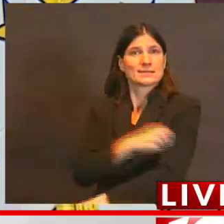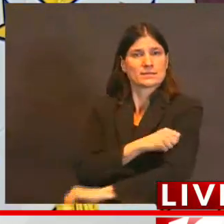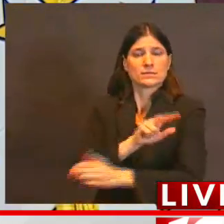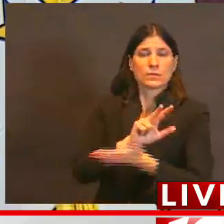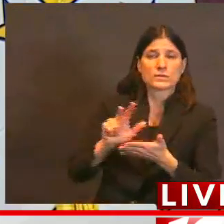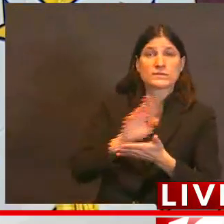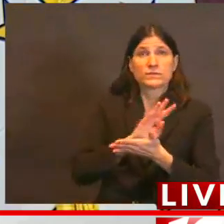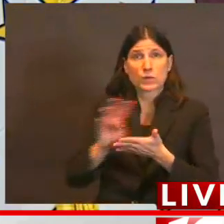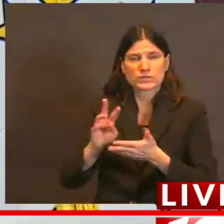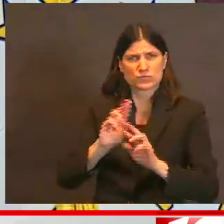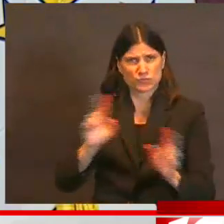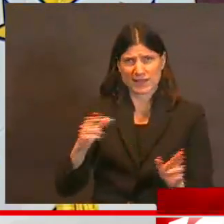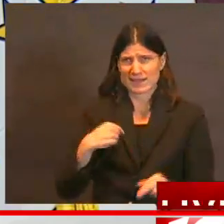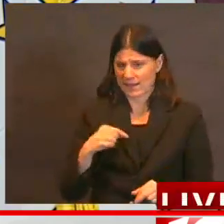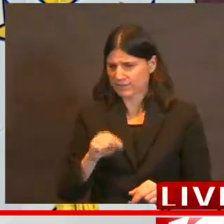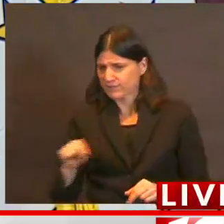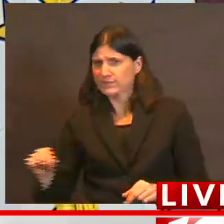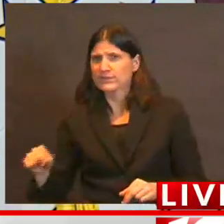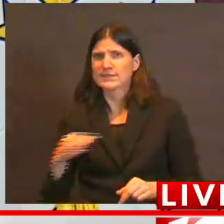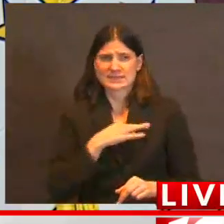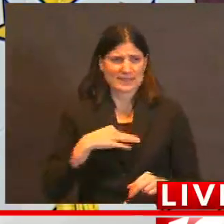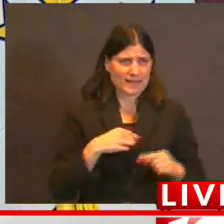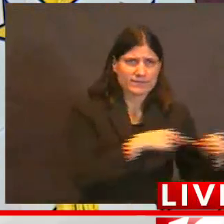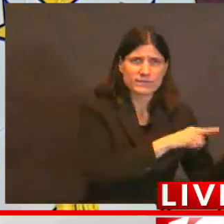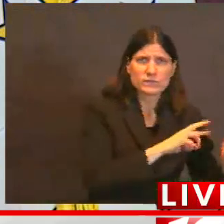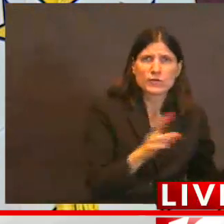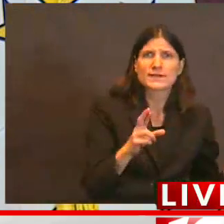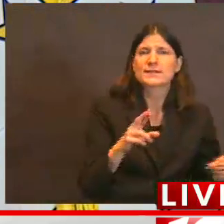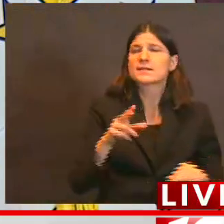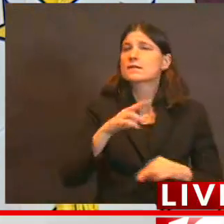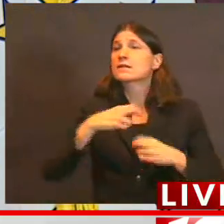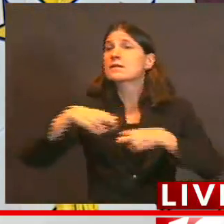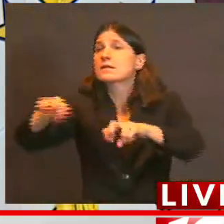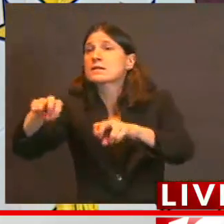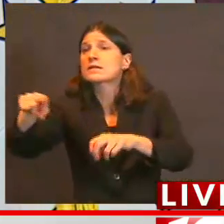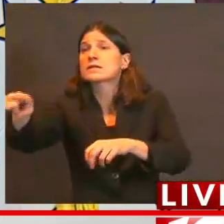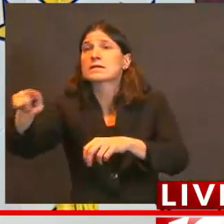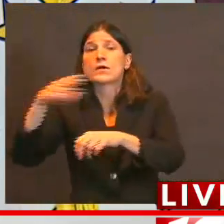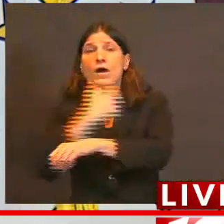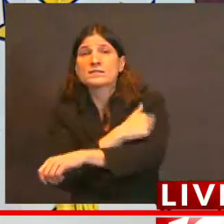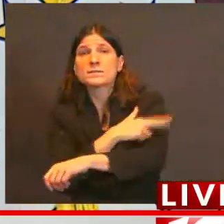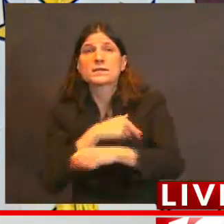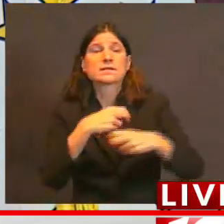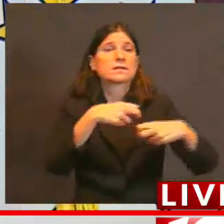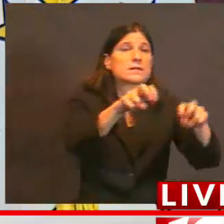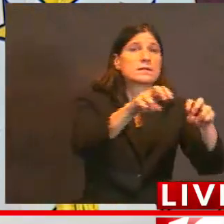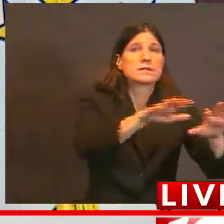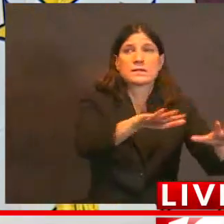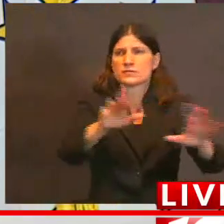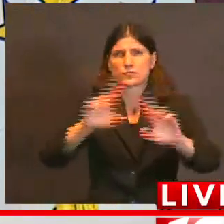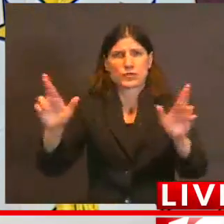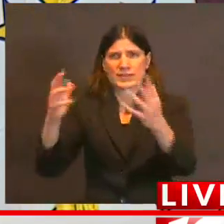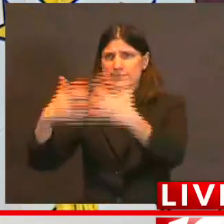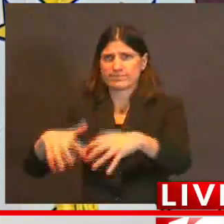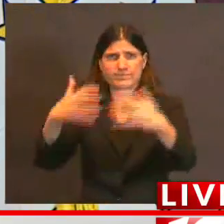THAT THE SECOND DOSE SUPPLY IS AVAILABLE TO SEND TO US AS WELL. BUT WE ARE READY TO GO